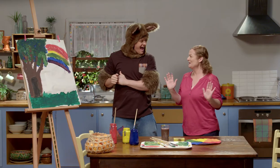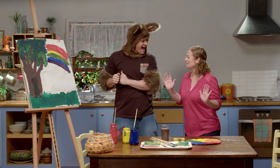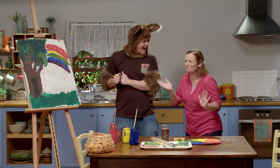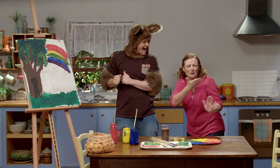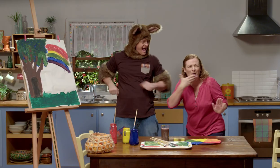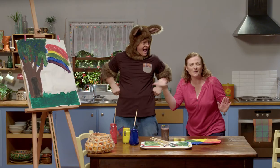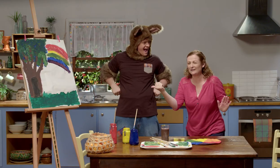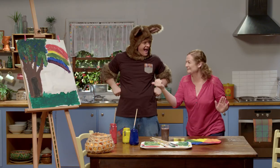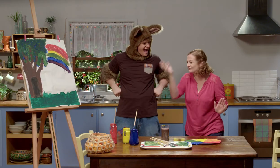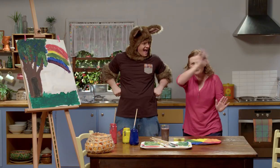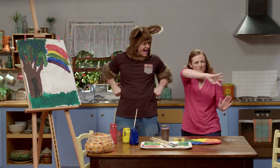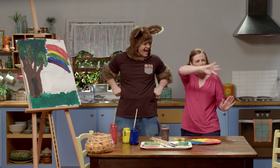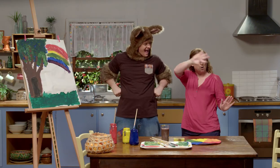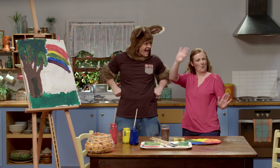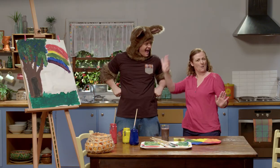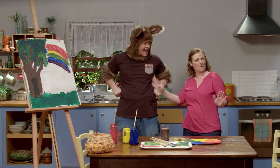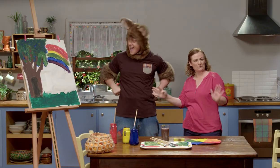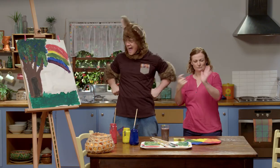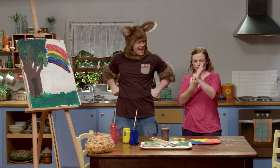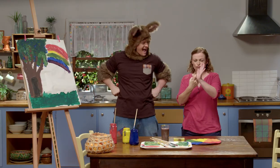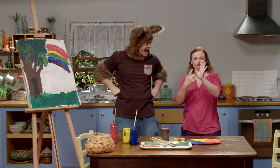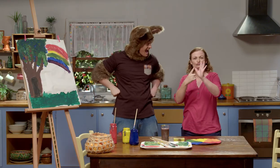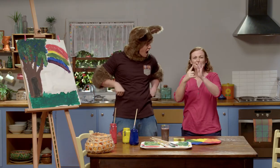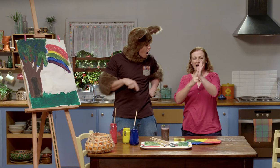Oh, it's a beautiful rainbow, Possum.